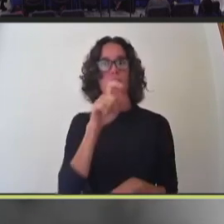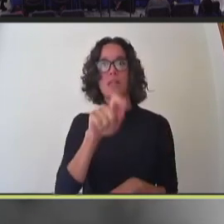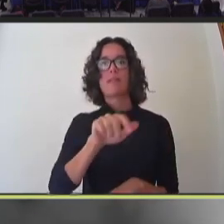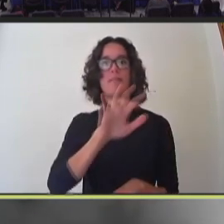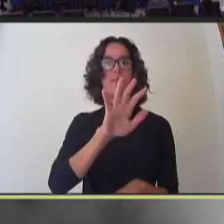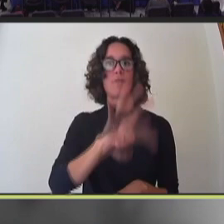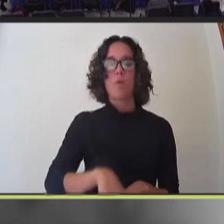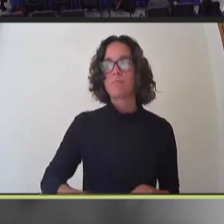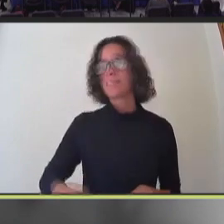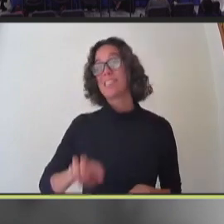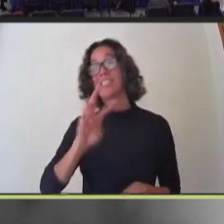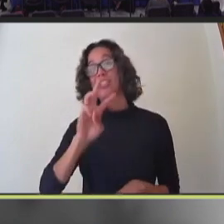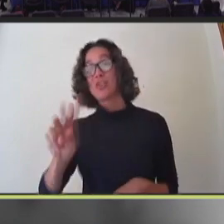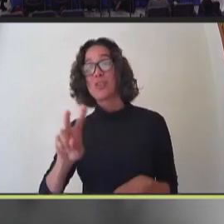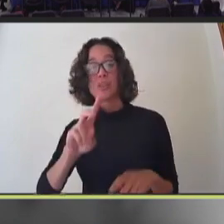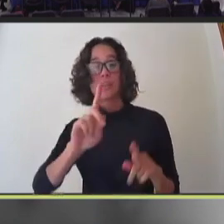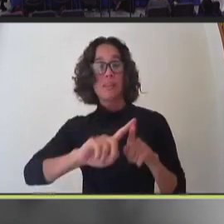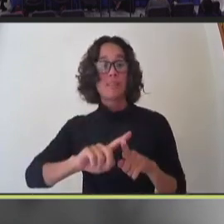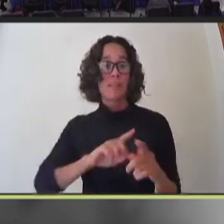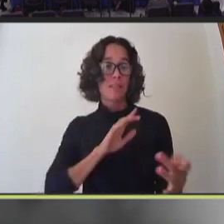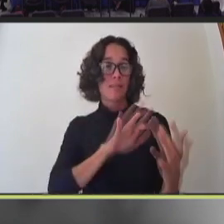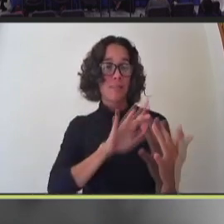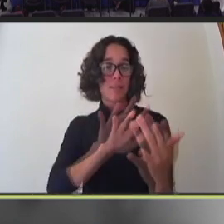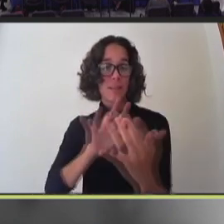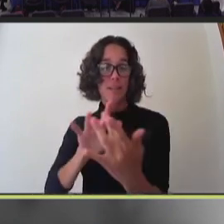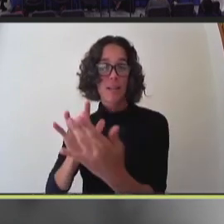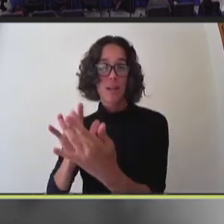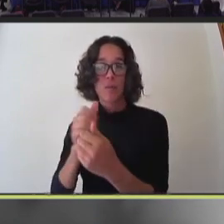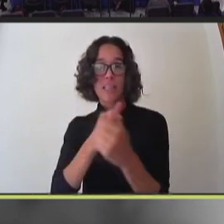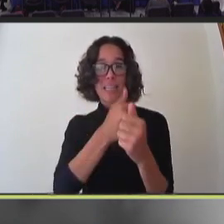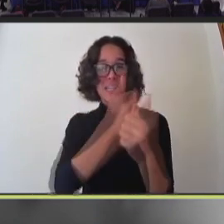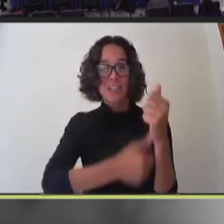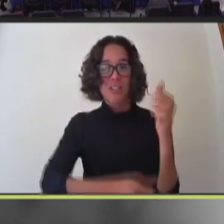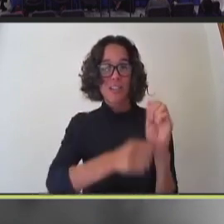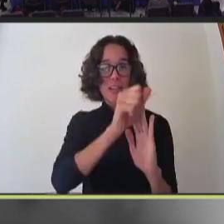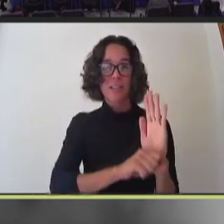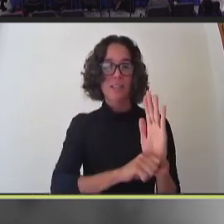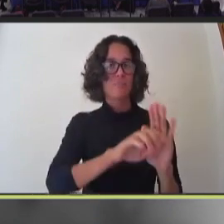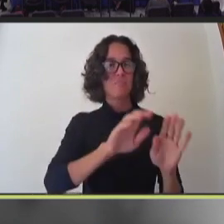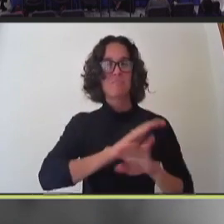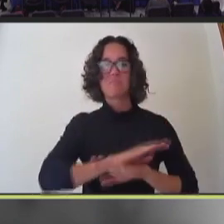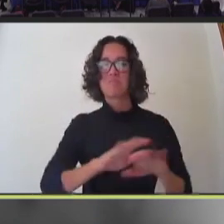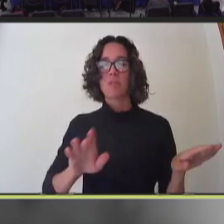connections to each individual state. We have one singular connection to the IZ Gateway.